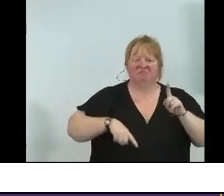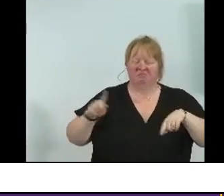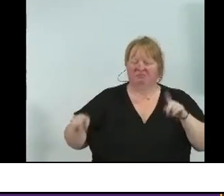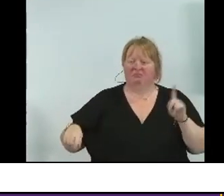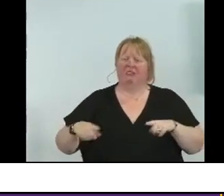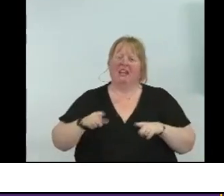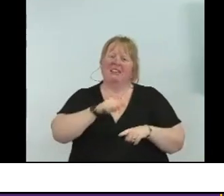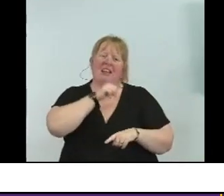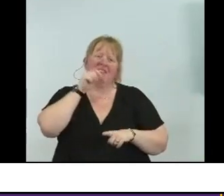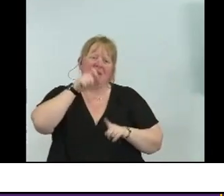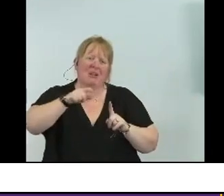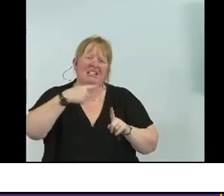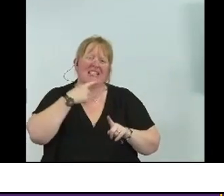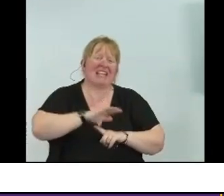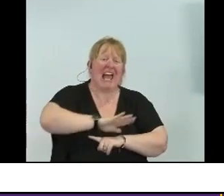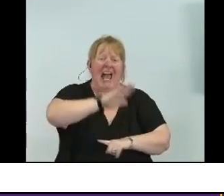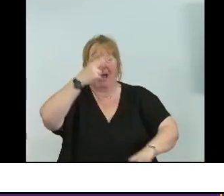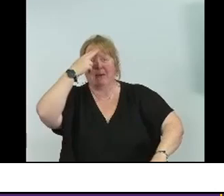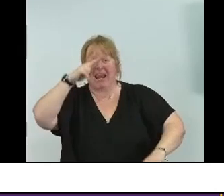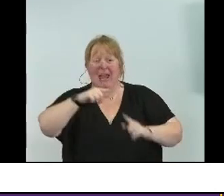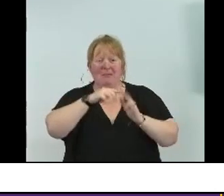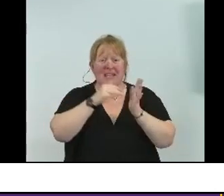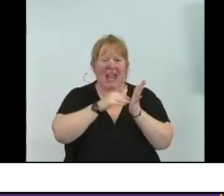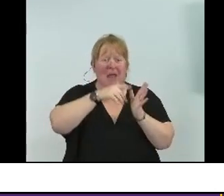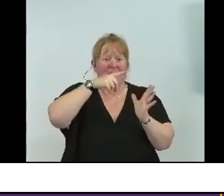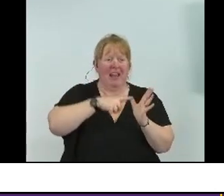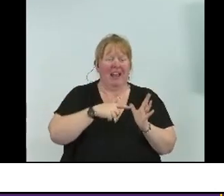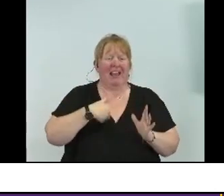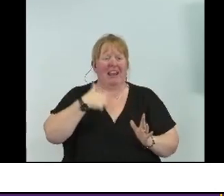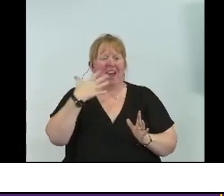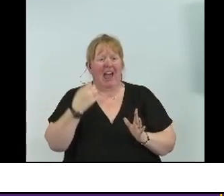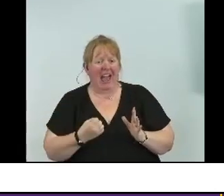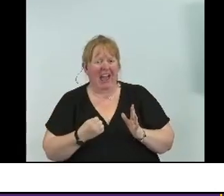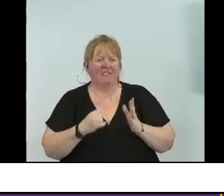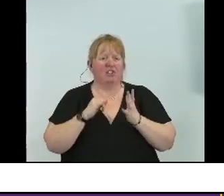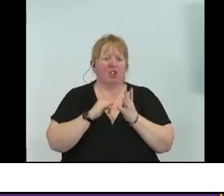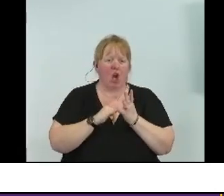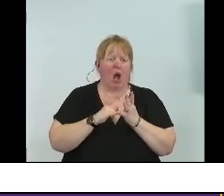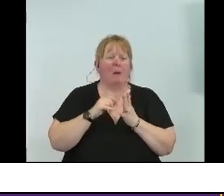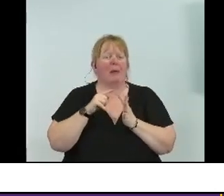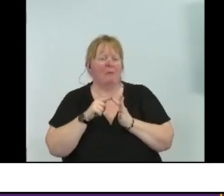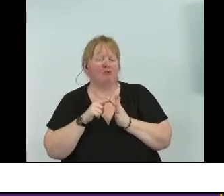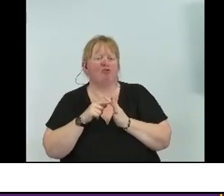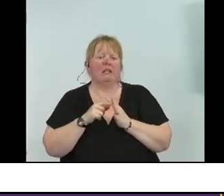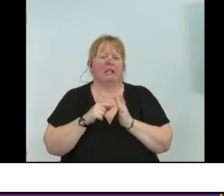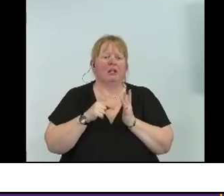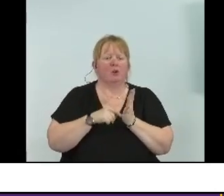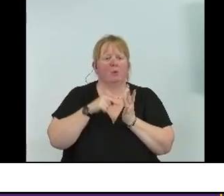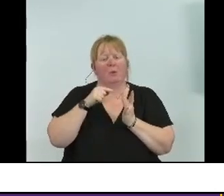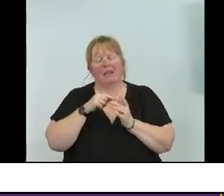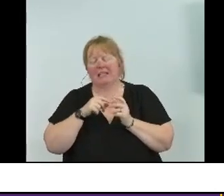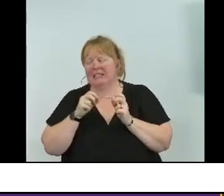lovely person who says hi, my name's Emma and I have Charcot-Marie-Tooth syndrome. Yeah.